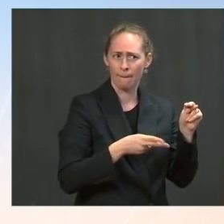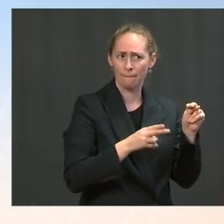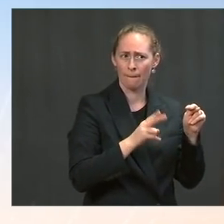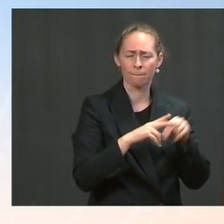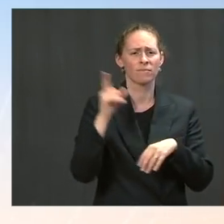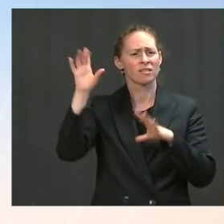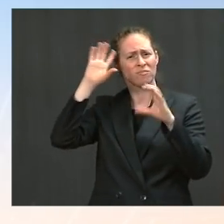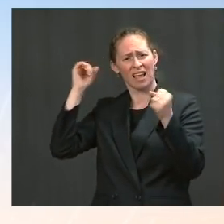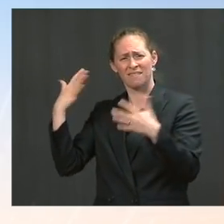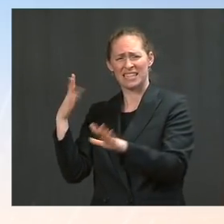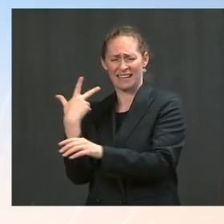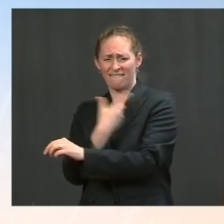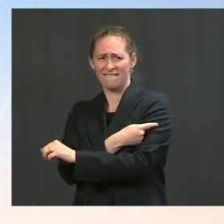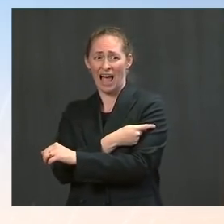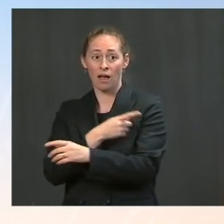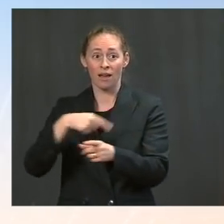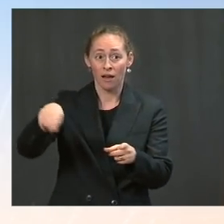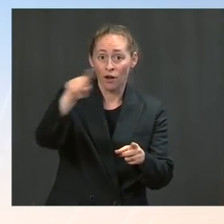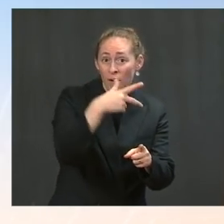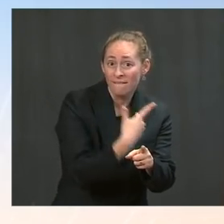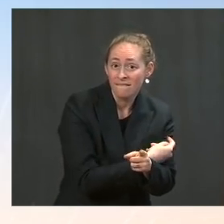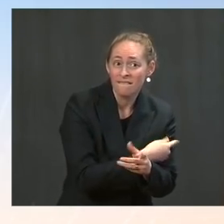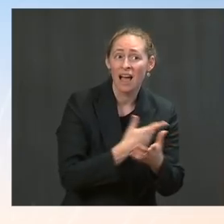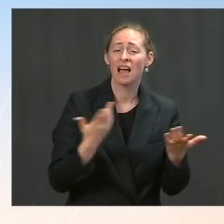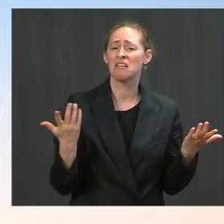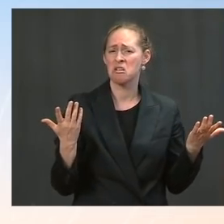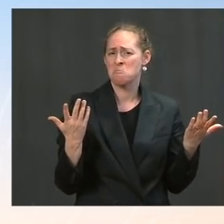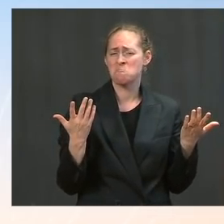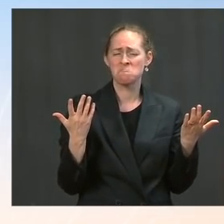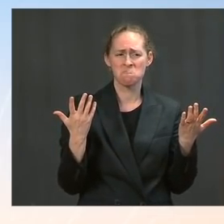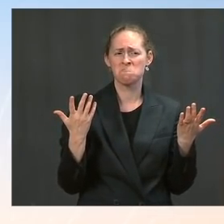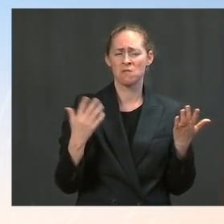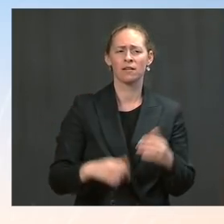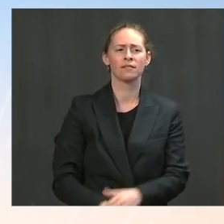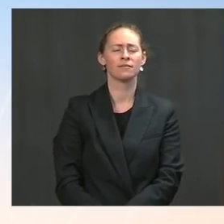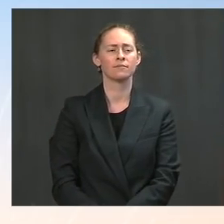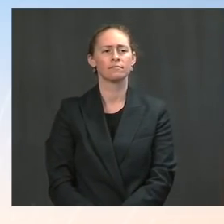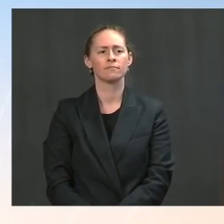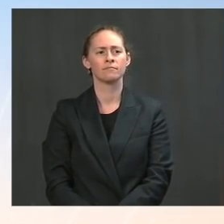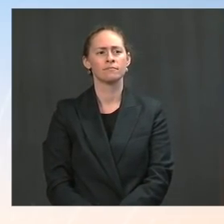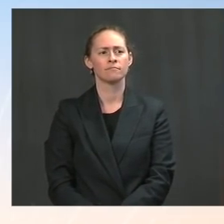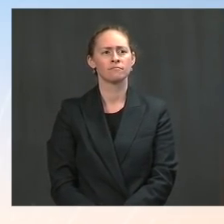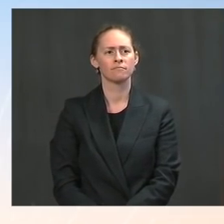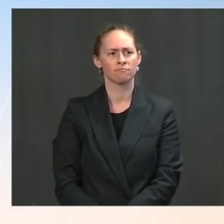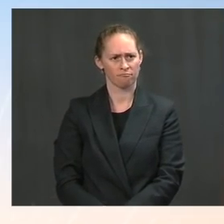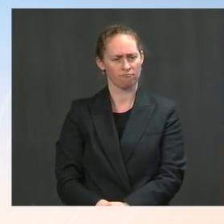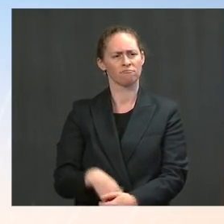The Press: Okay, so breakthrough cases are not something that you -- that you or Americans -- Ms. Psaki: We get test- -- The Press: -- should worry about? Ms. Psaki: We still have a testing protocol and process